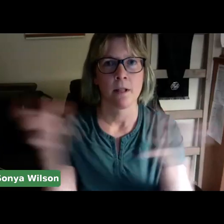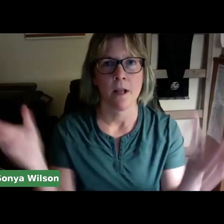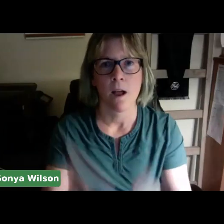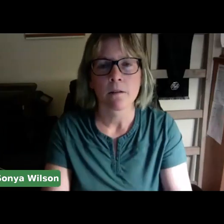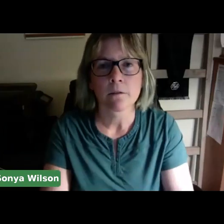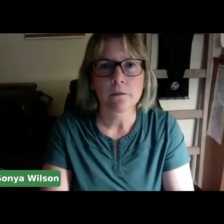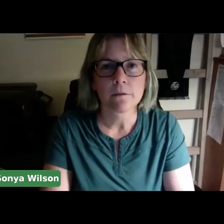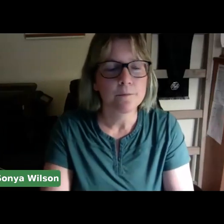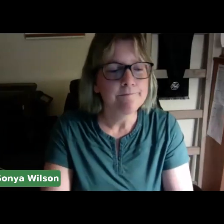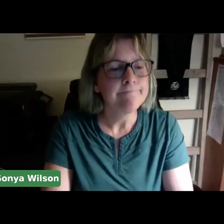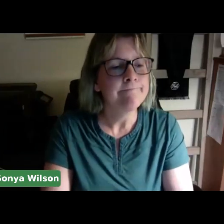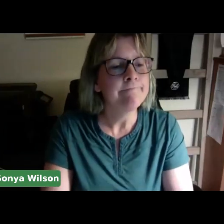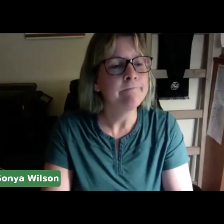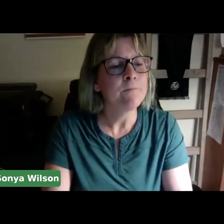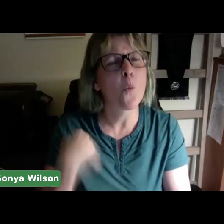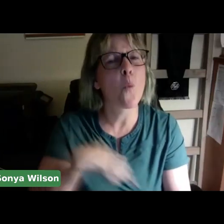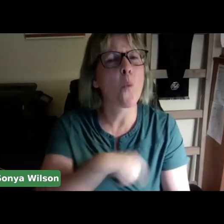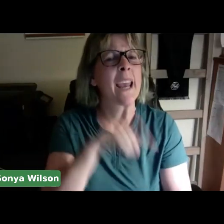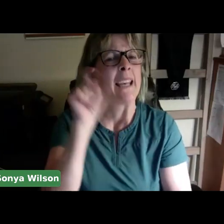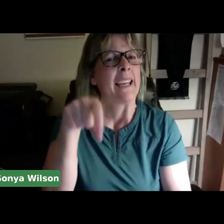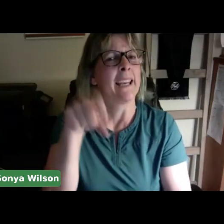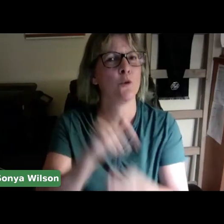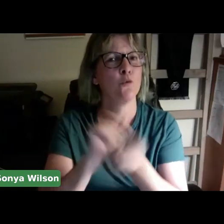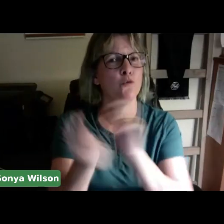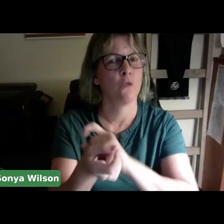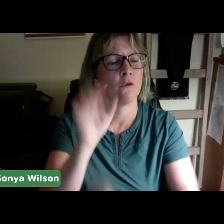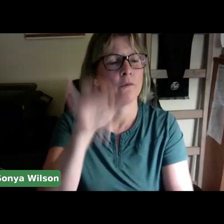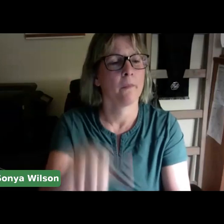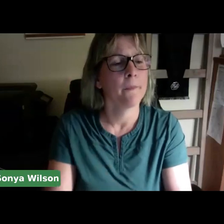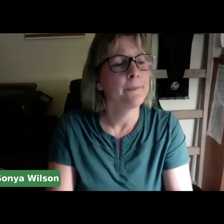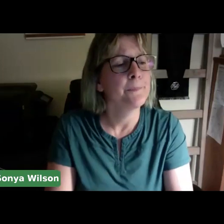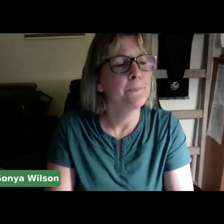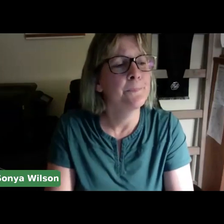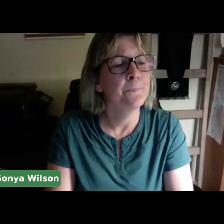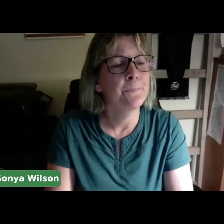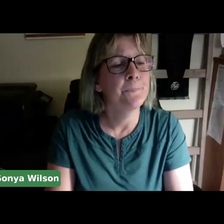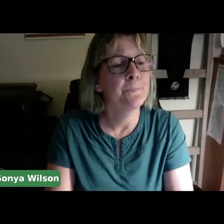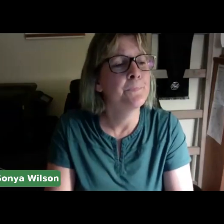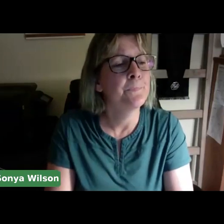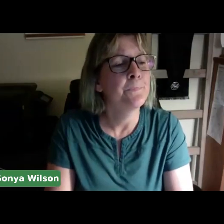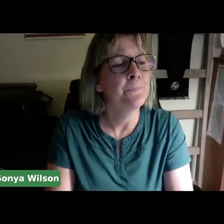see the word access too much. Utilize these days and I really think that needs to change. We need to put a greater